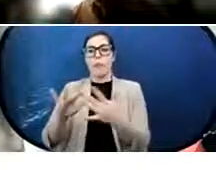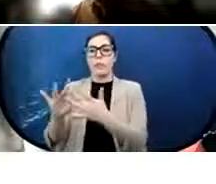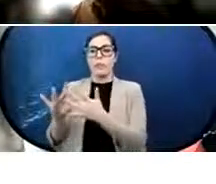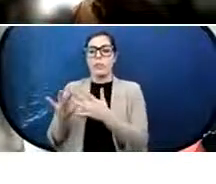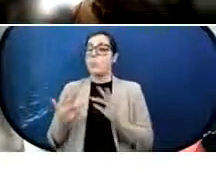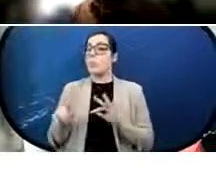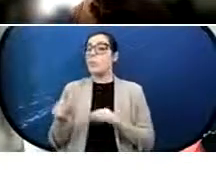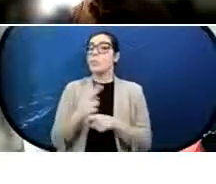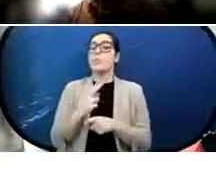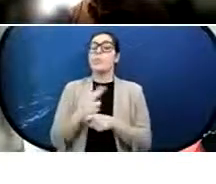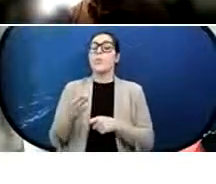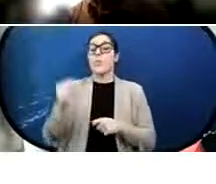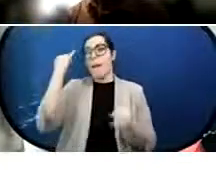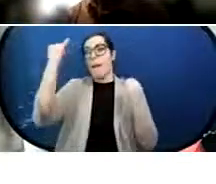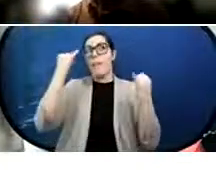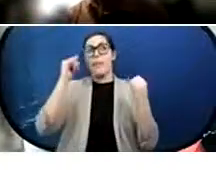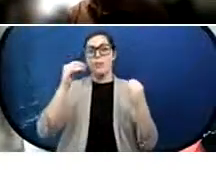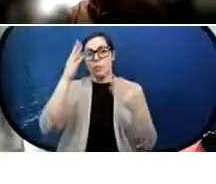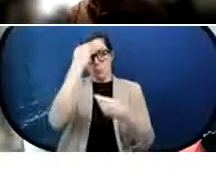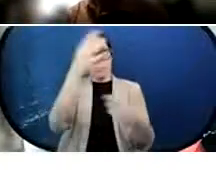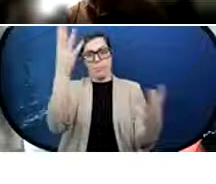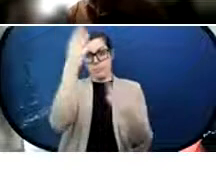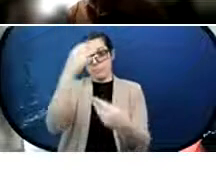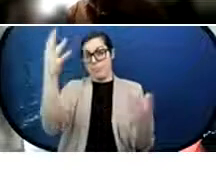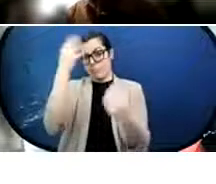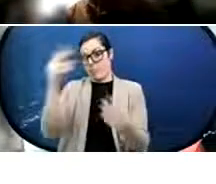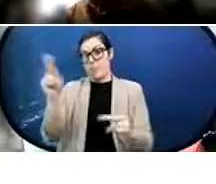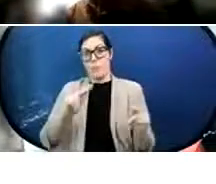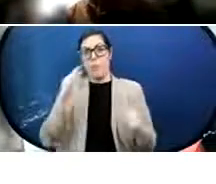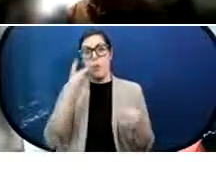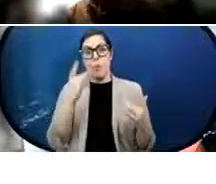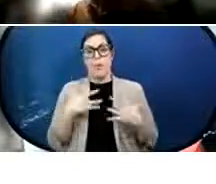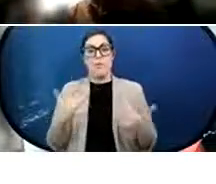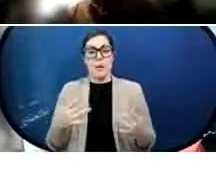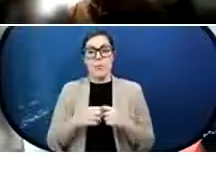to get the word out through networks and social media. Whatever your lines are communication